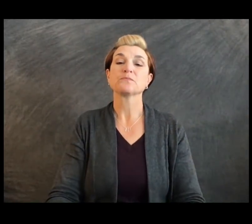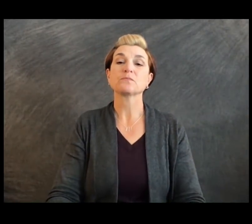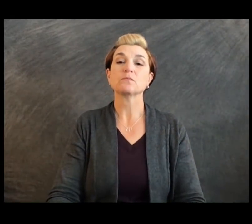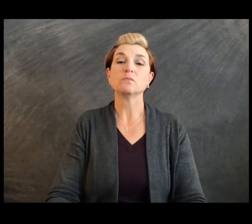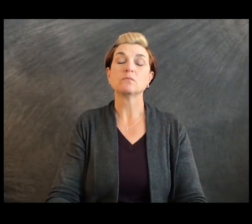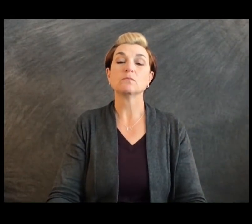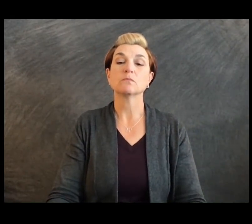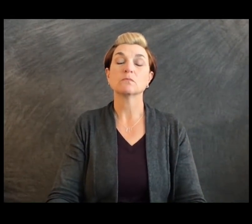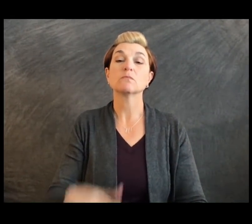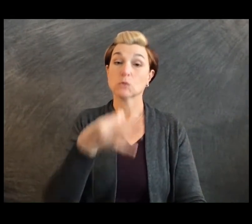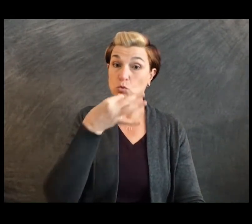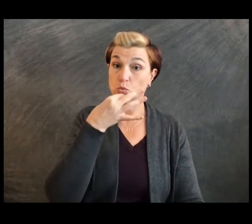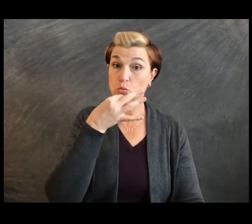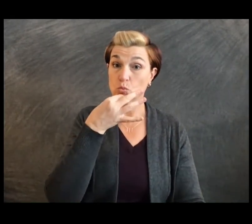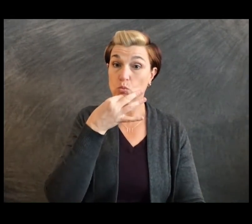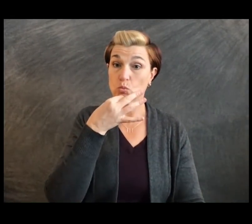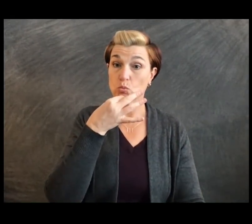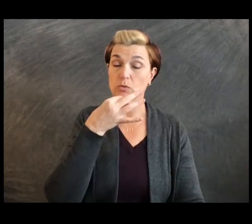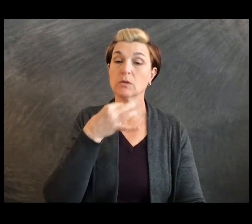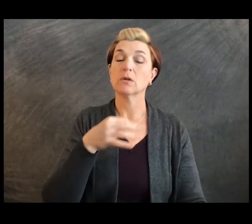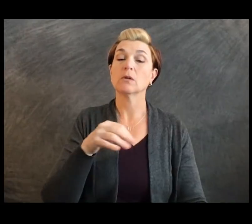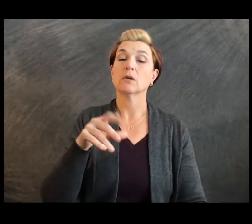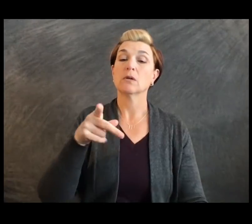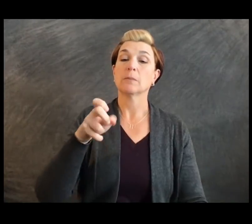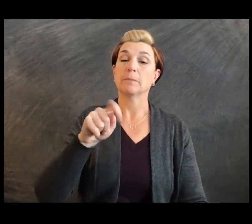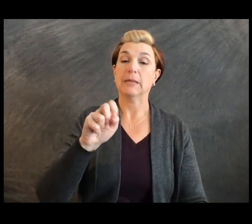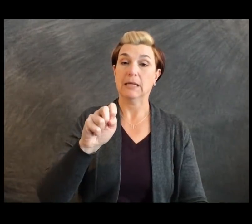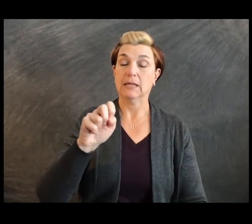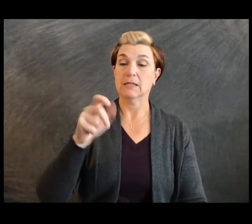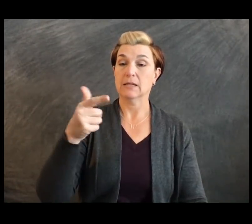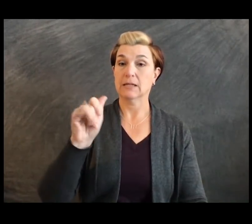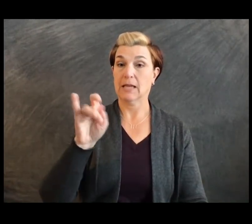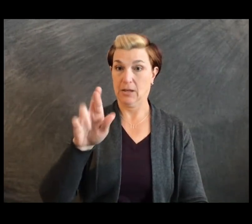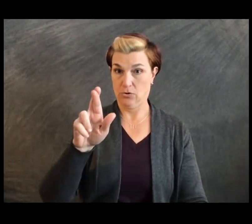Pete Gaynor will detail the efforts at FEMA since the president's national